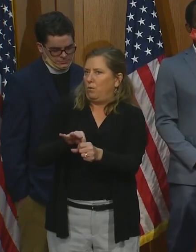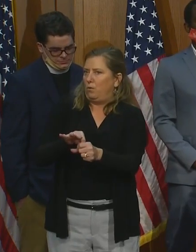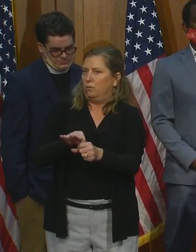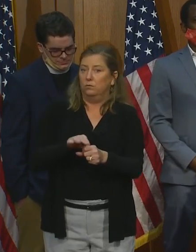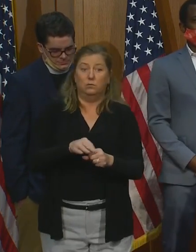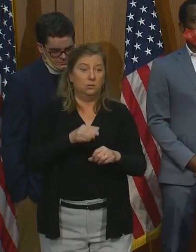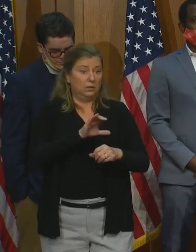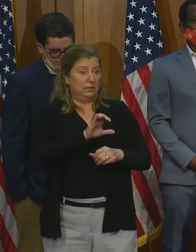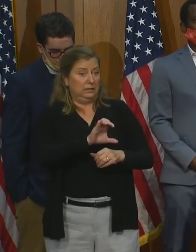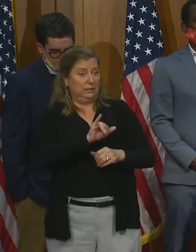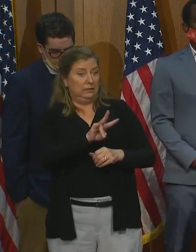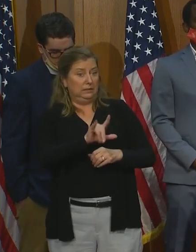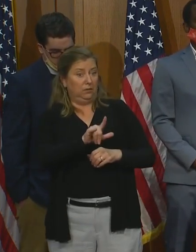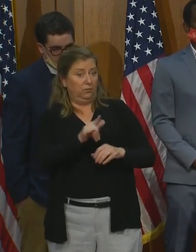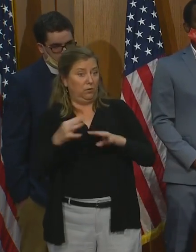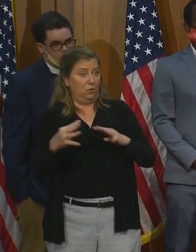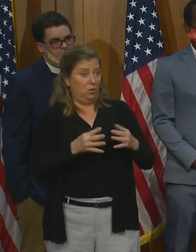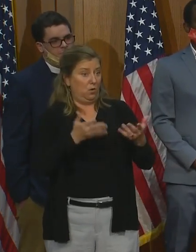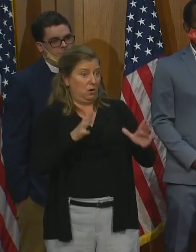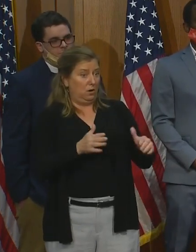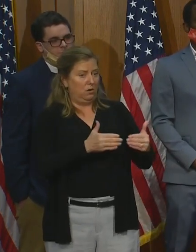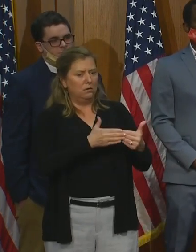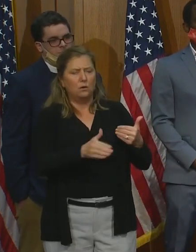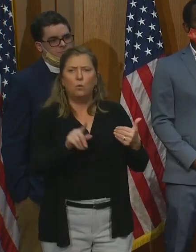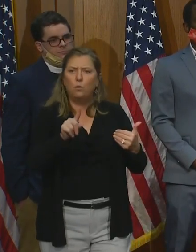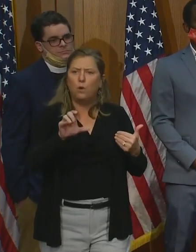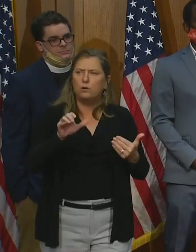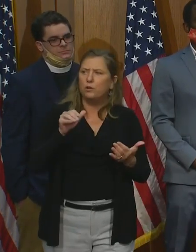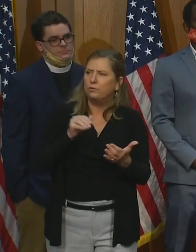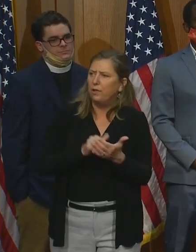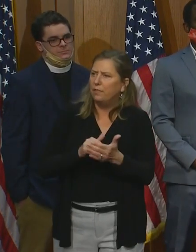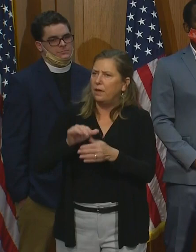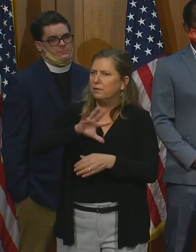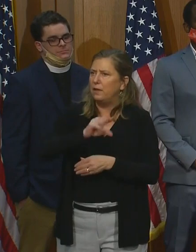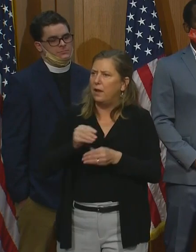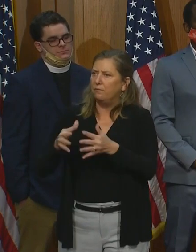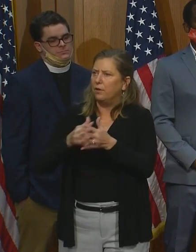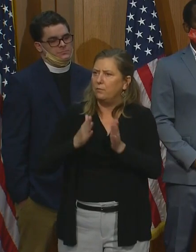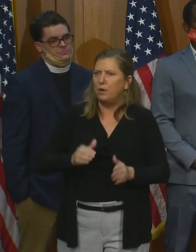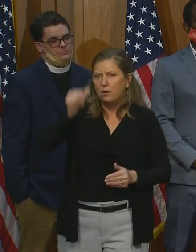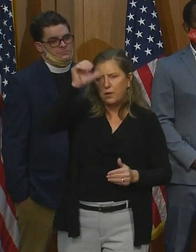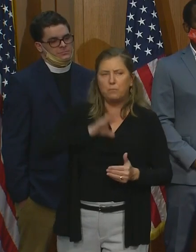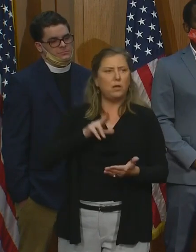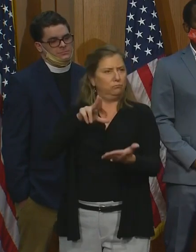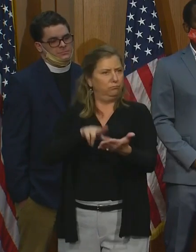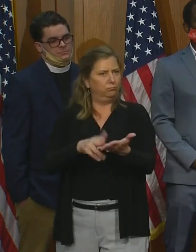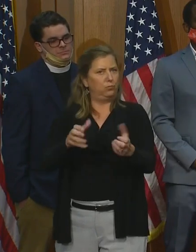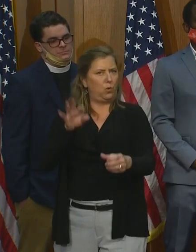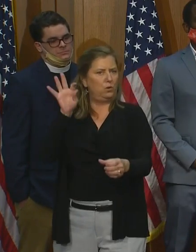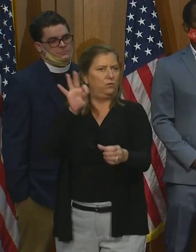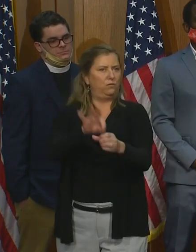RIGHT TO VOTE. IN THE YEARS AFTER THE CIVIL WAR MORE THAN